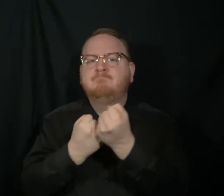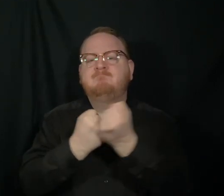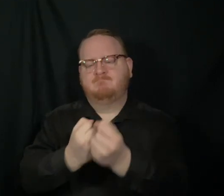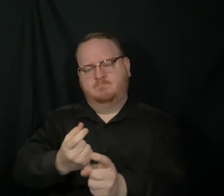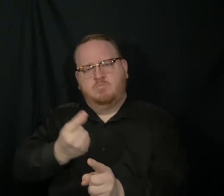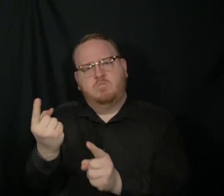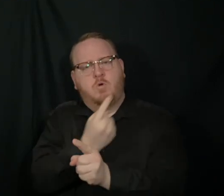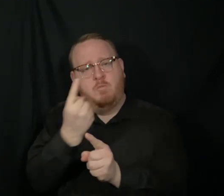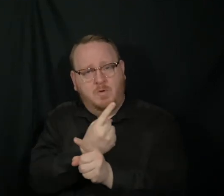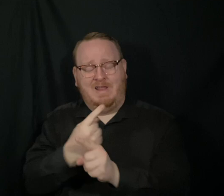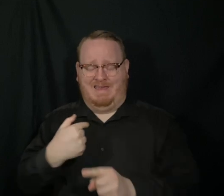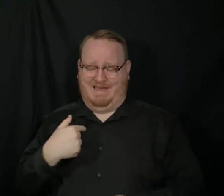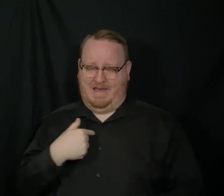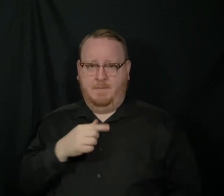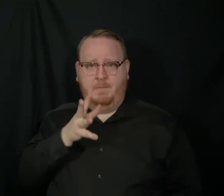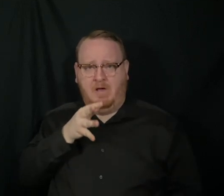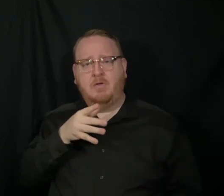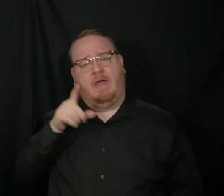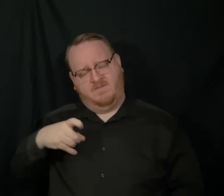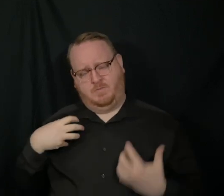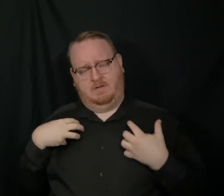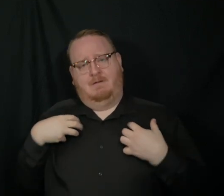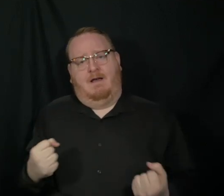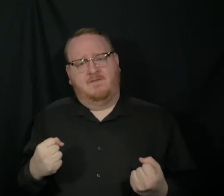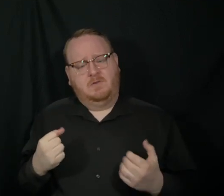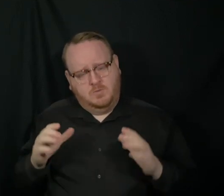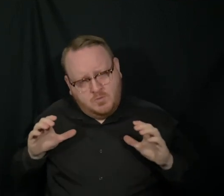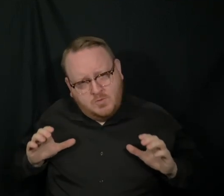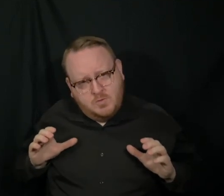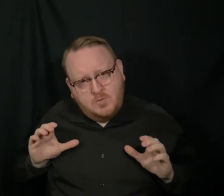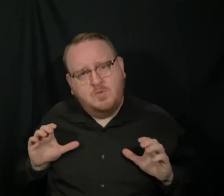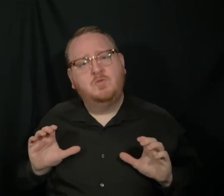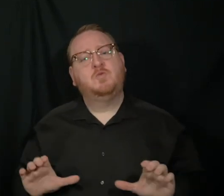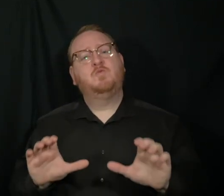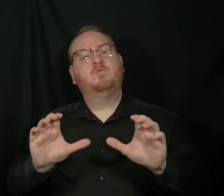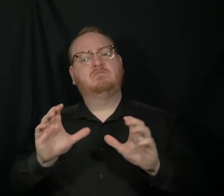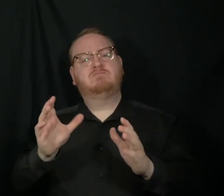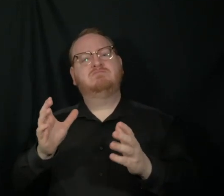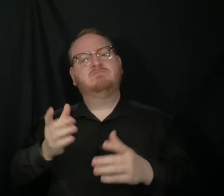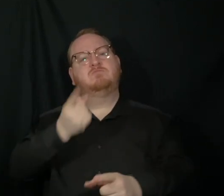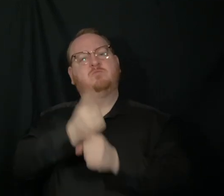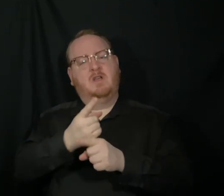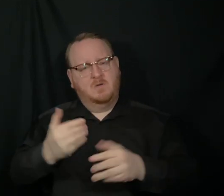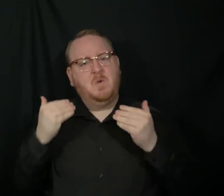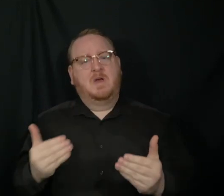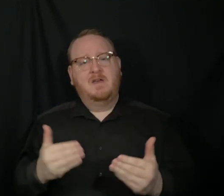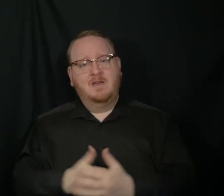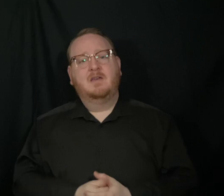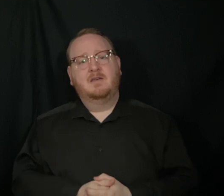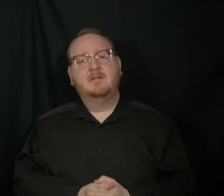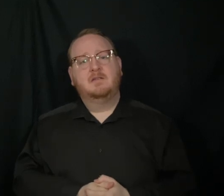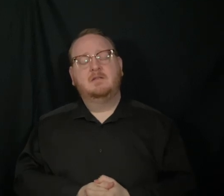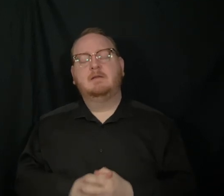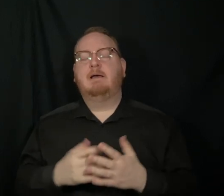have the confidence to do the right thing and to really, you know, and to be confident myself that I was a respectable person